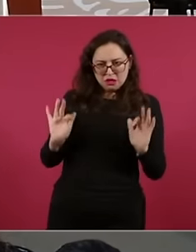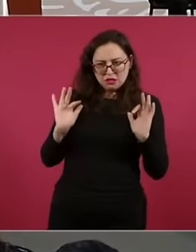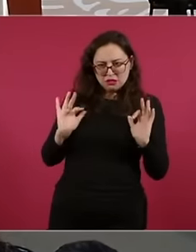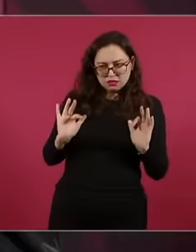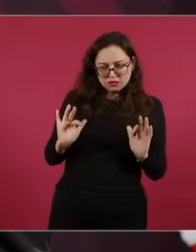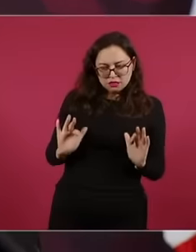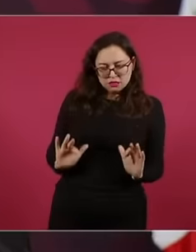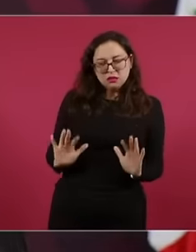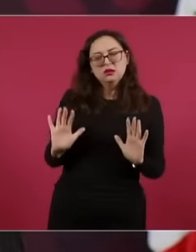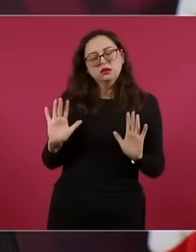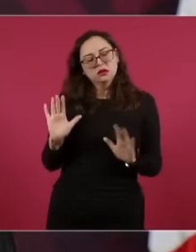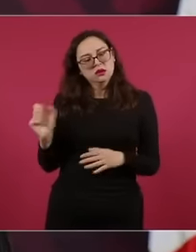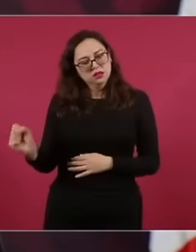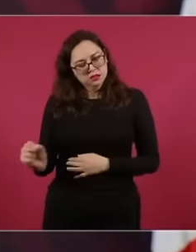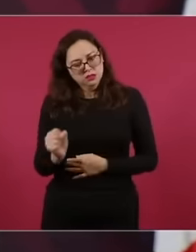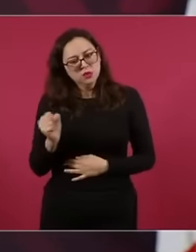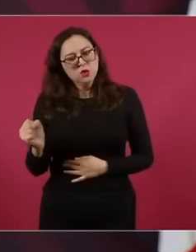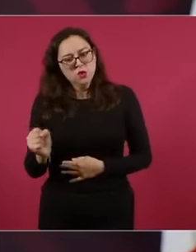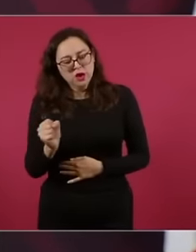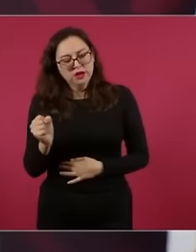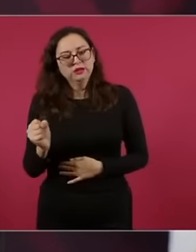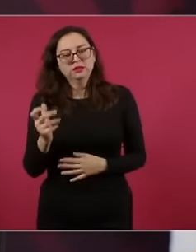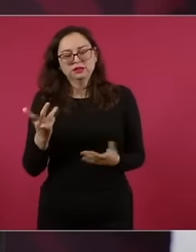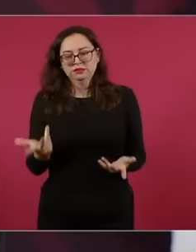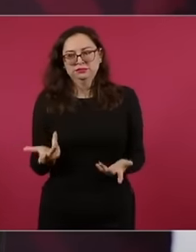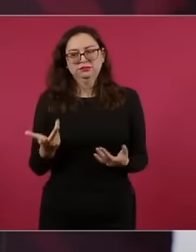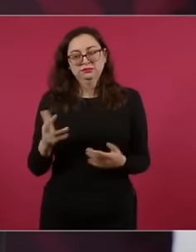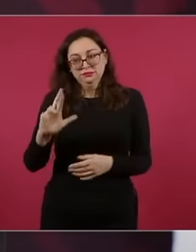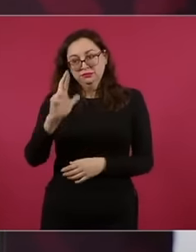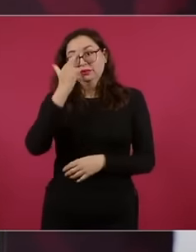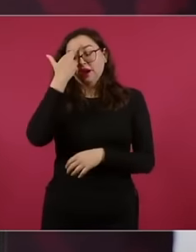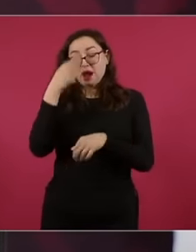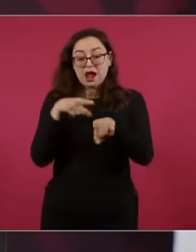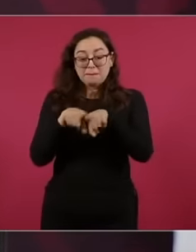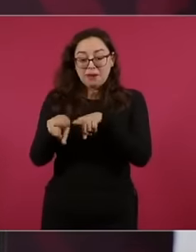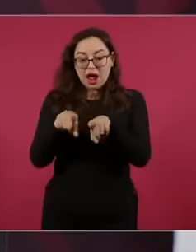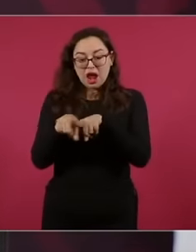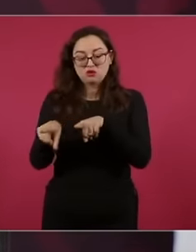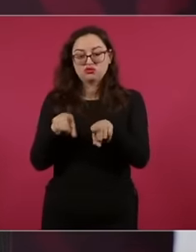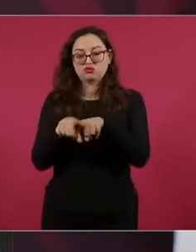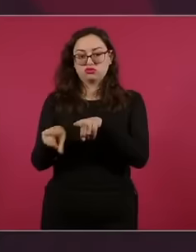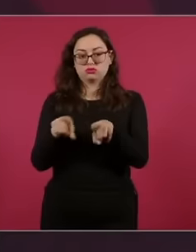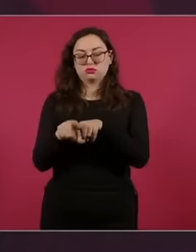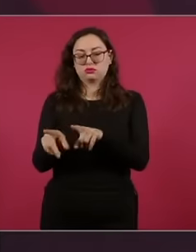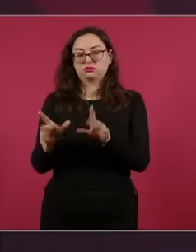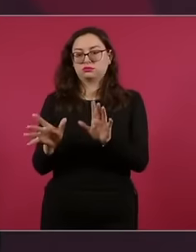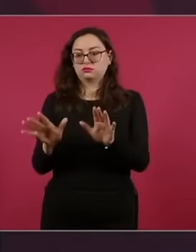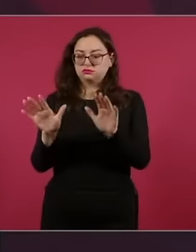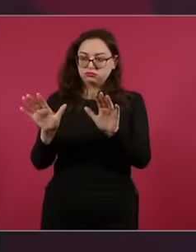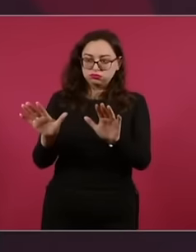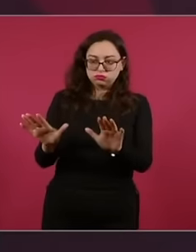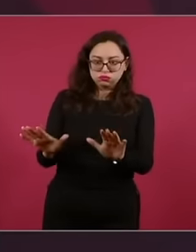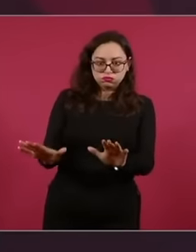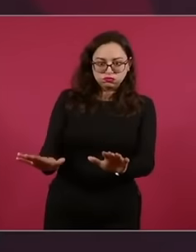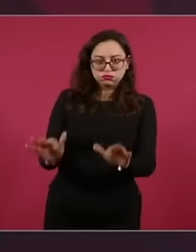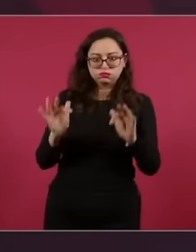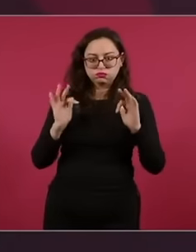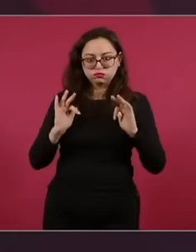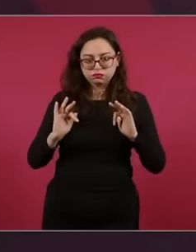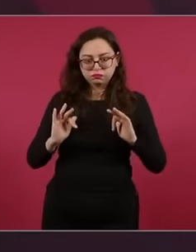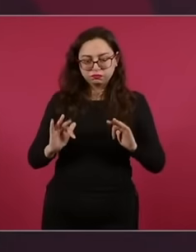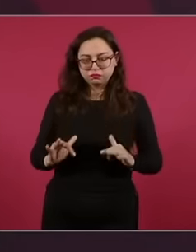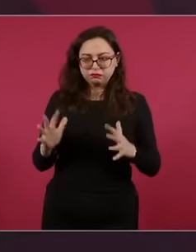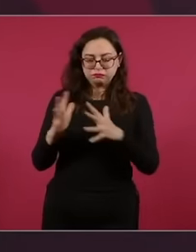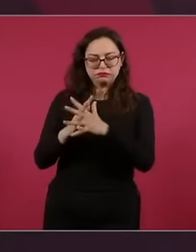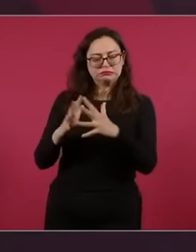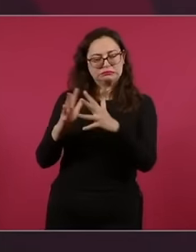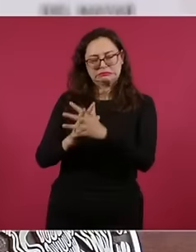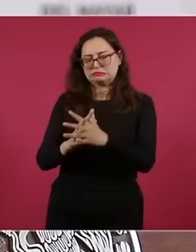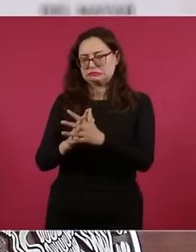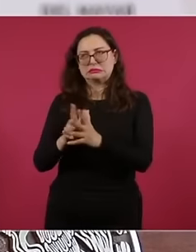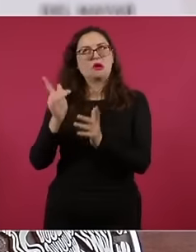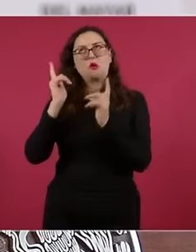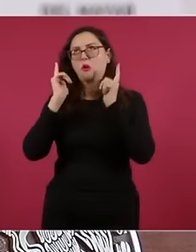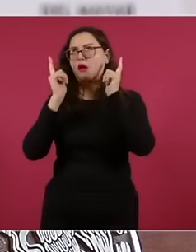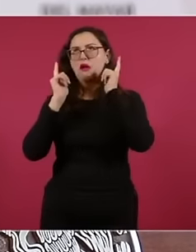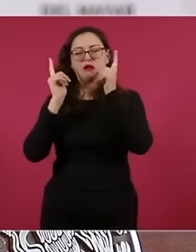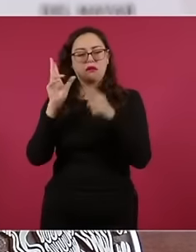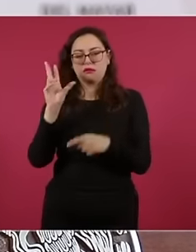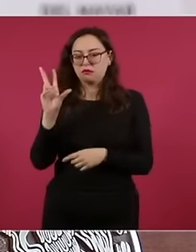our Venezuelan brothers. I hope there are no such confrontations and that the